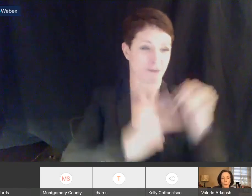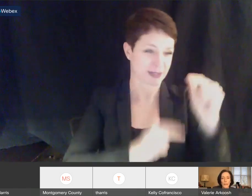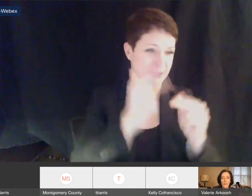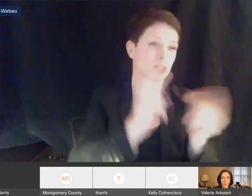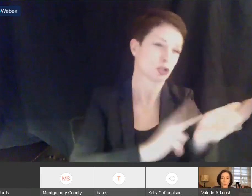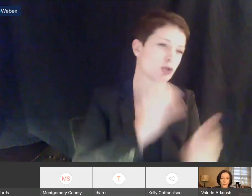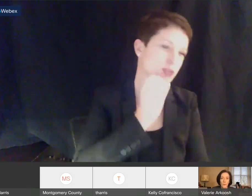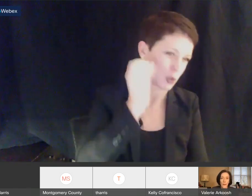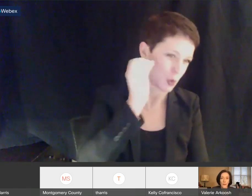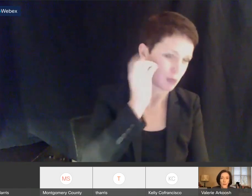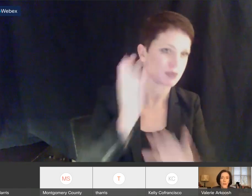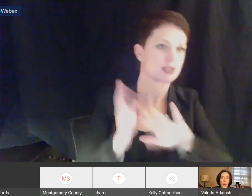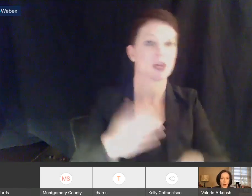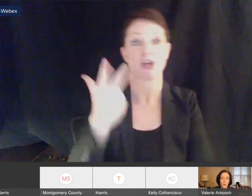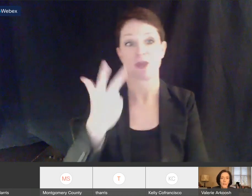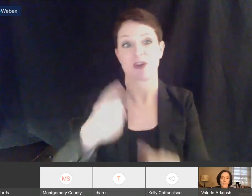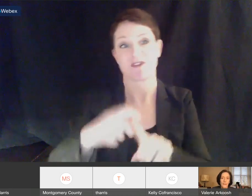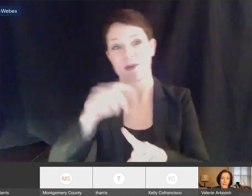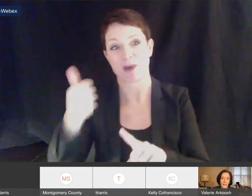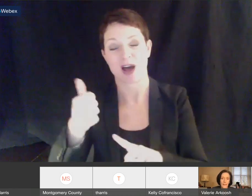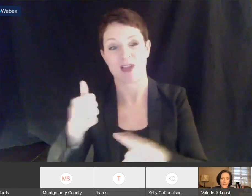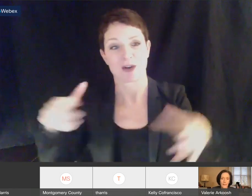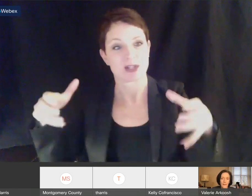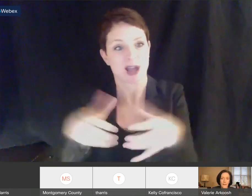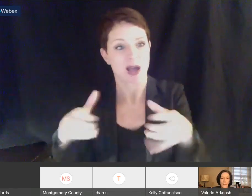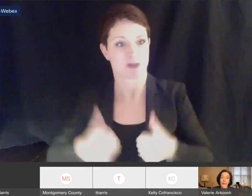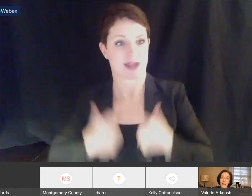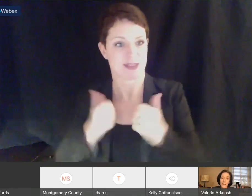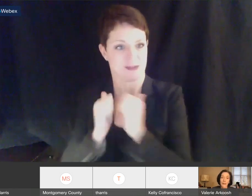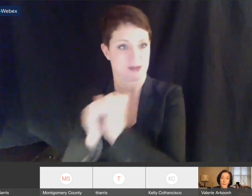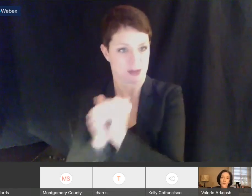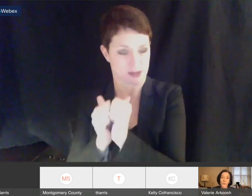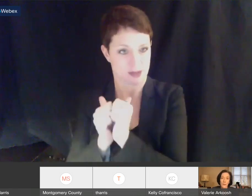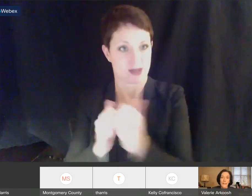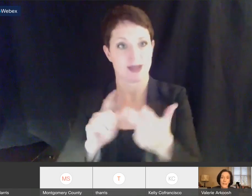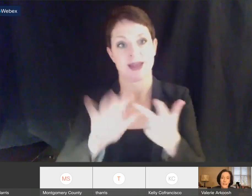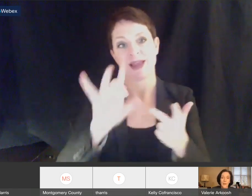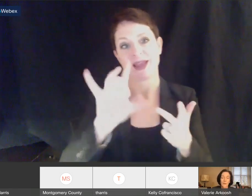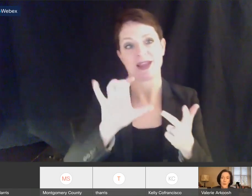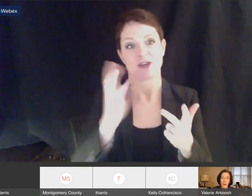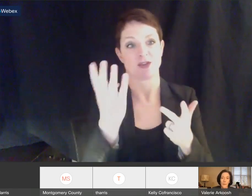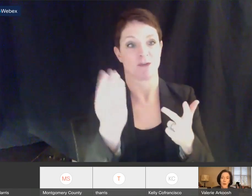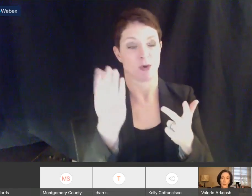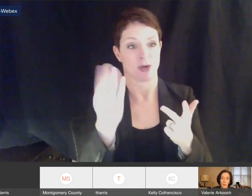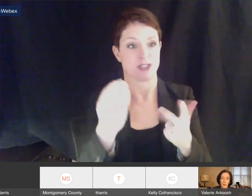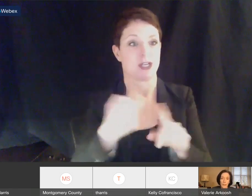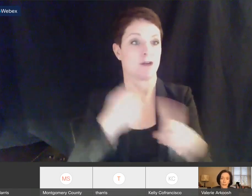three were from other congregate settings, and 814 from our community.